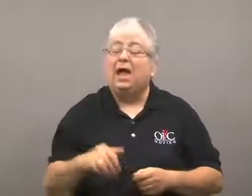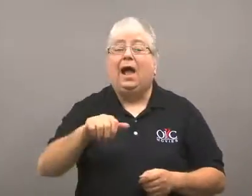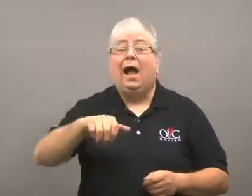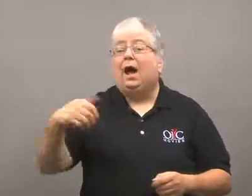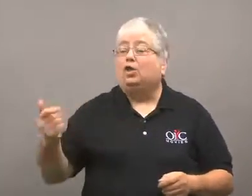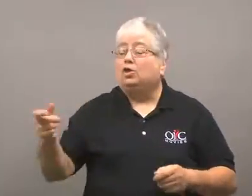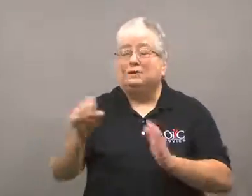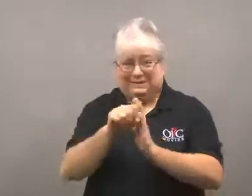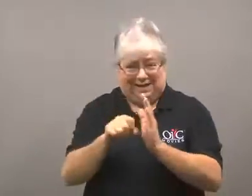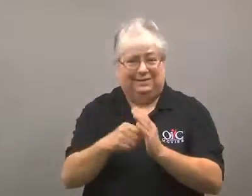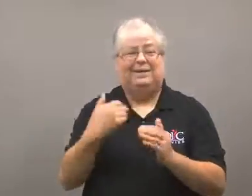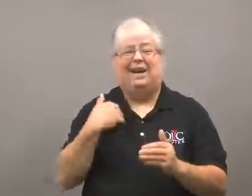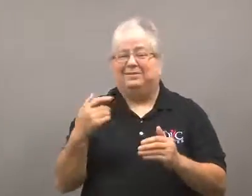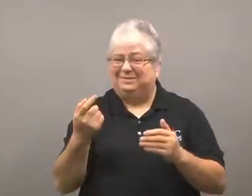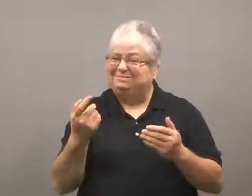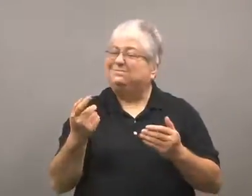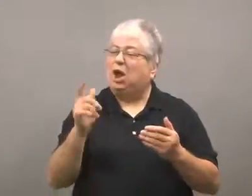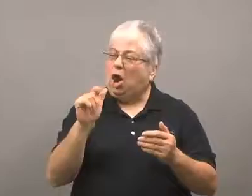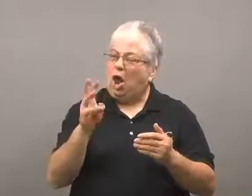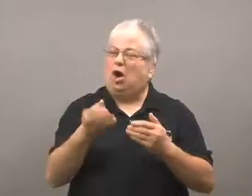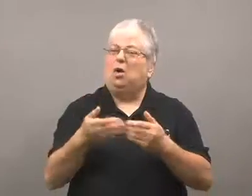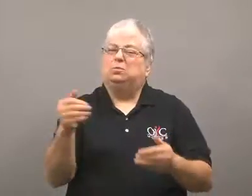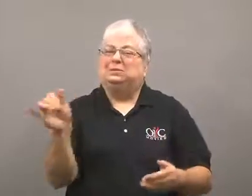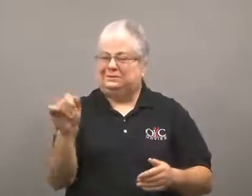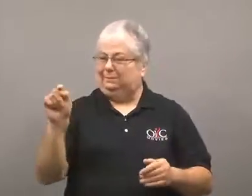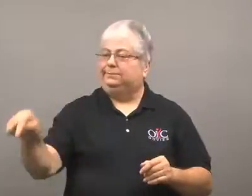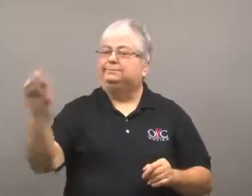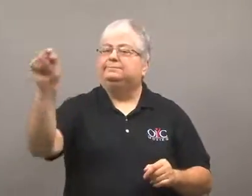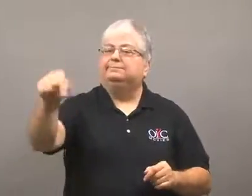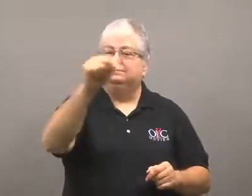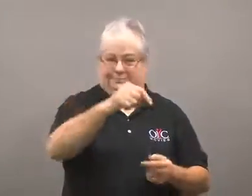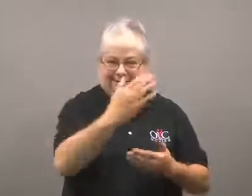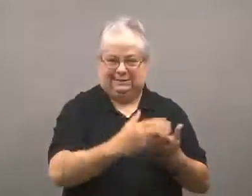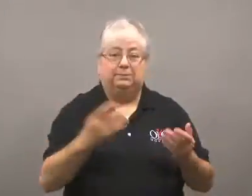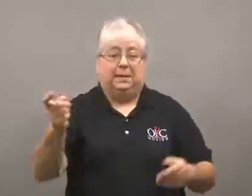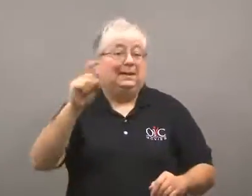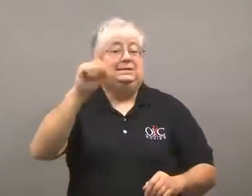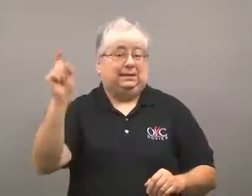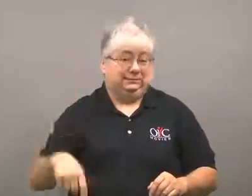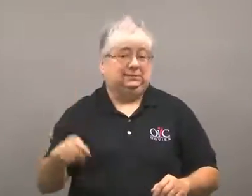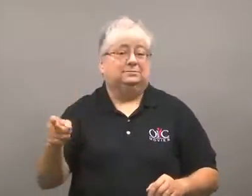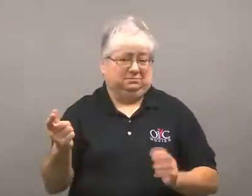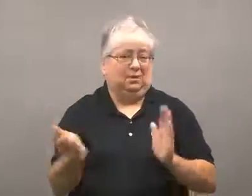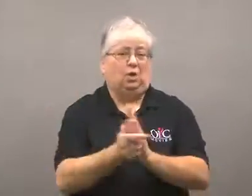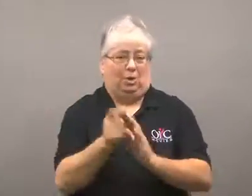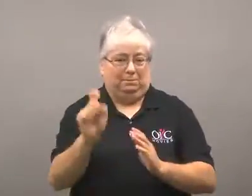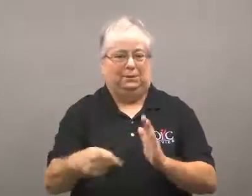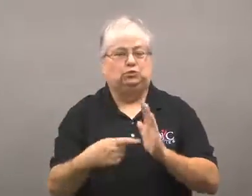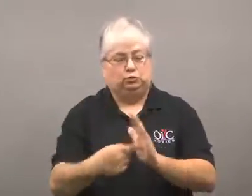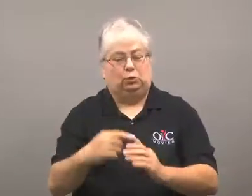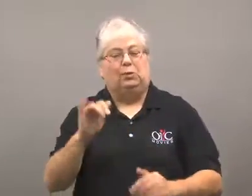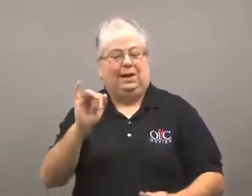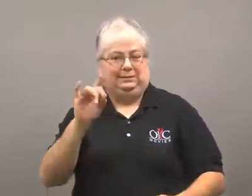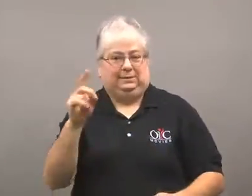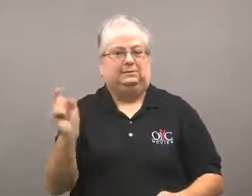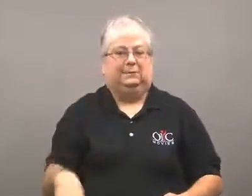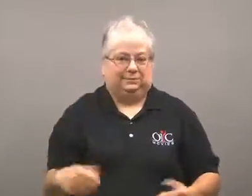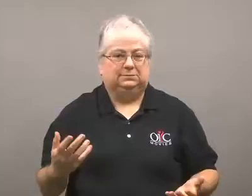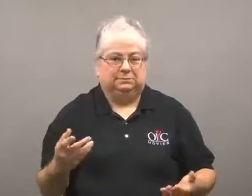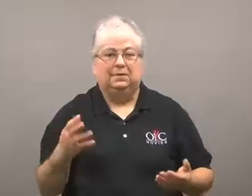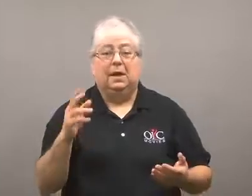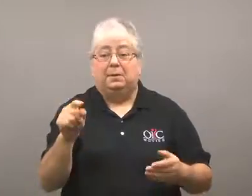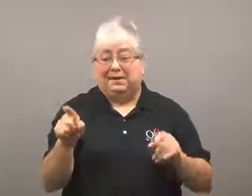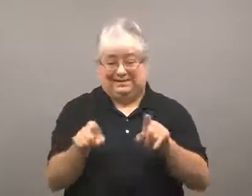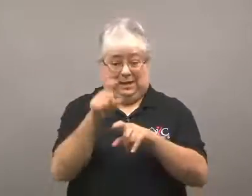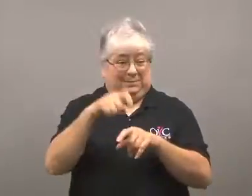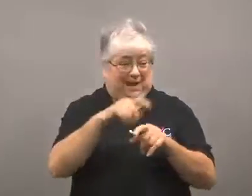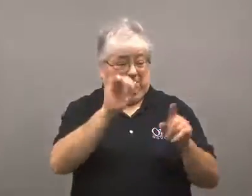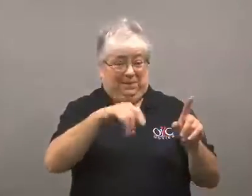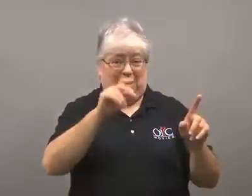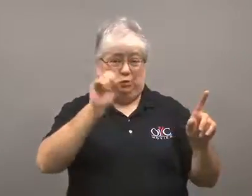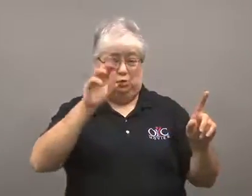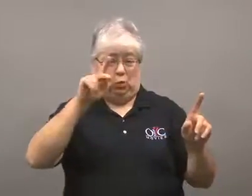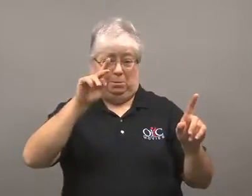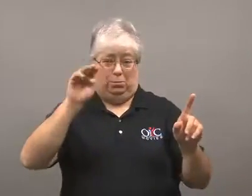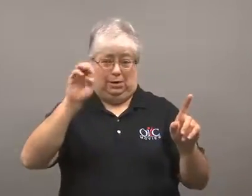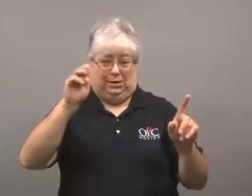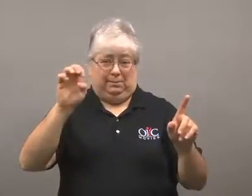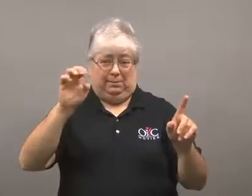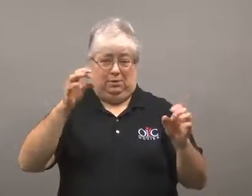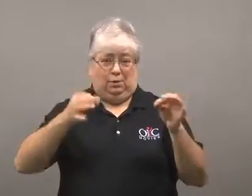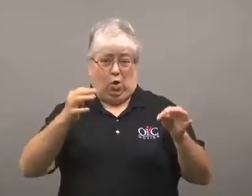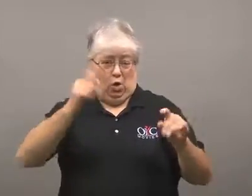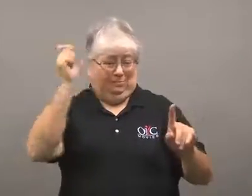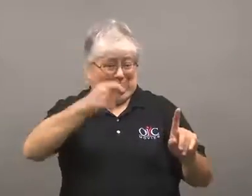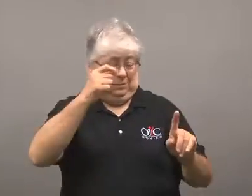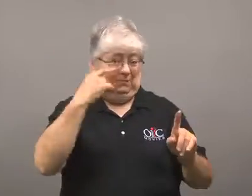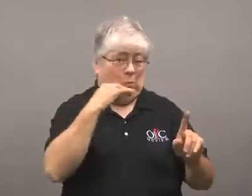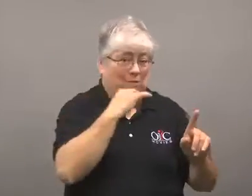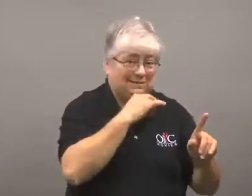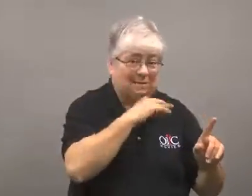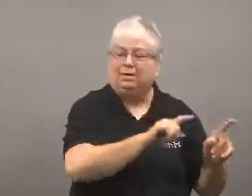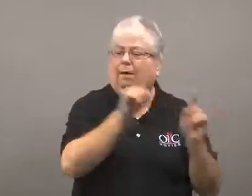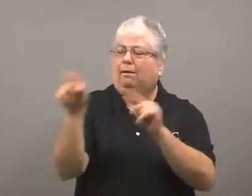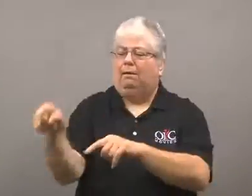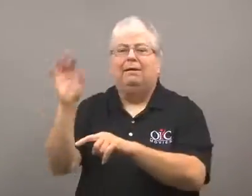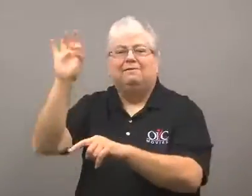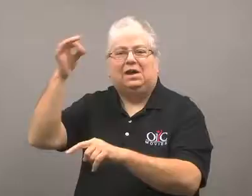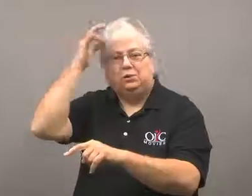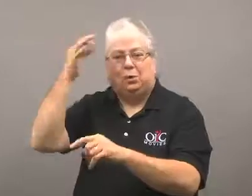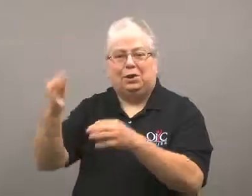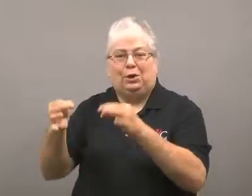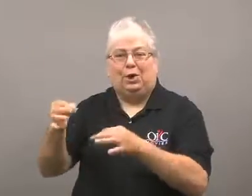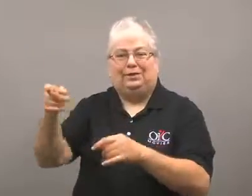Other states have similar laws requiring ID, and Texas is one of them.